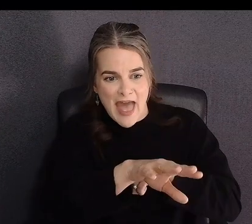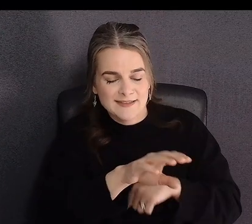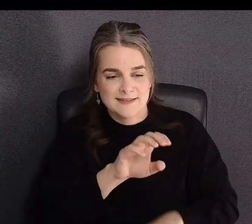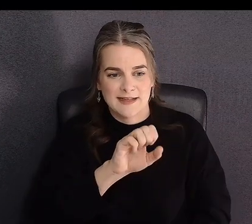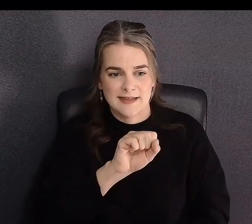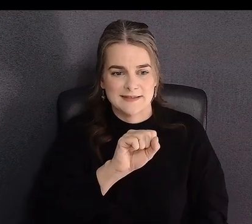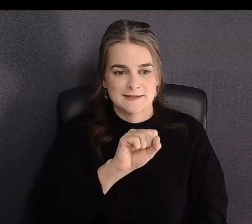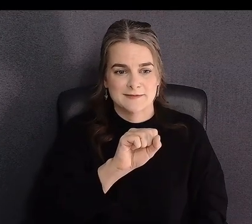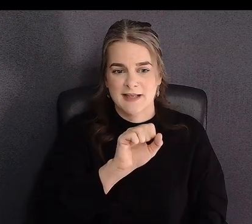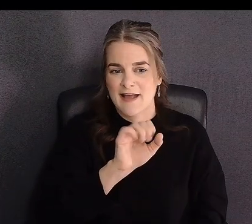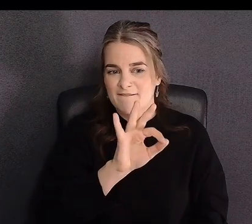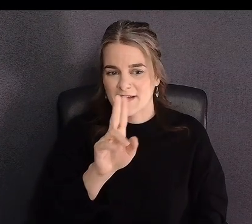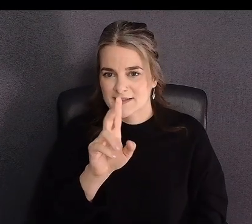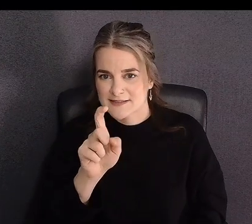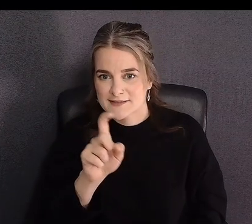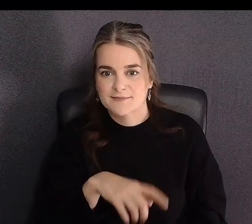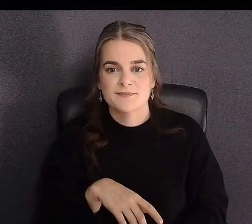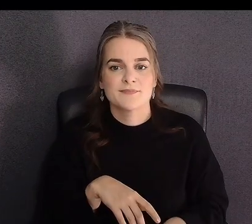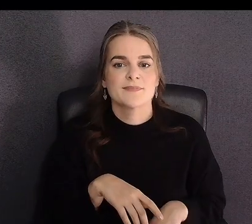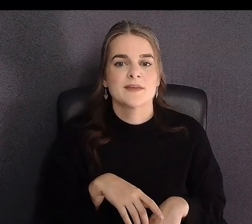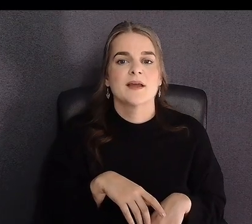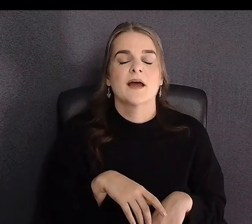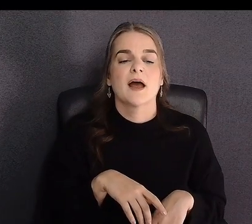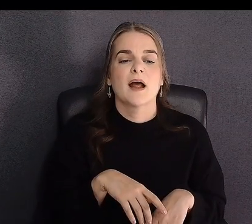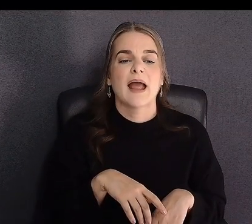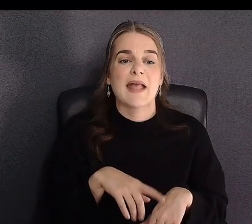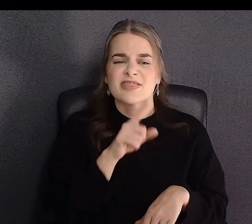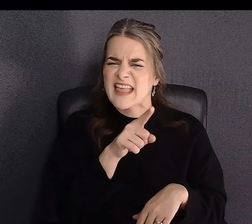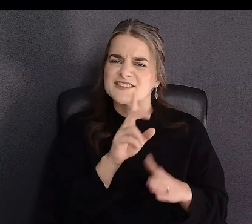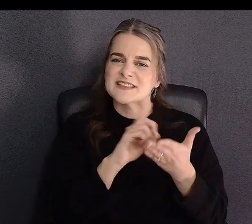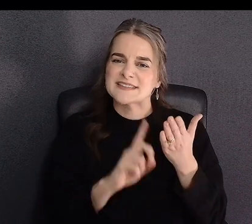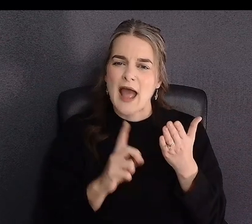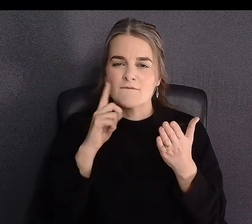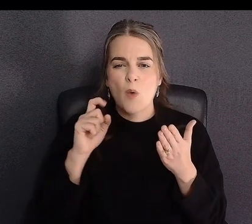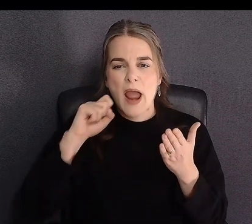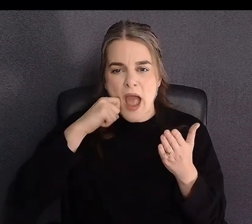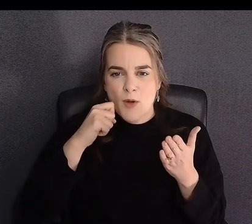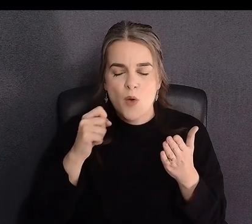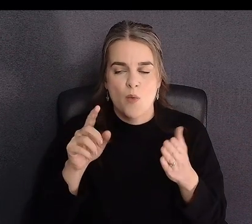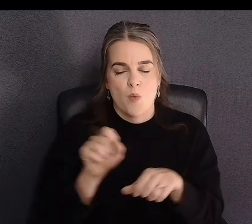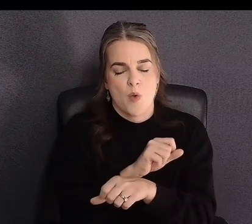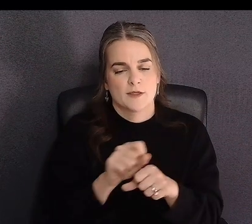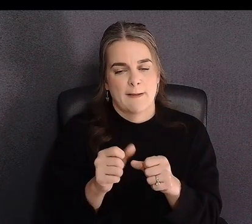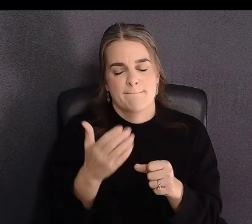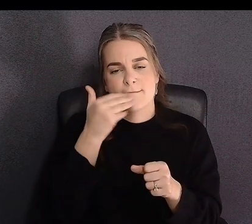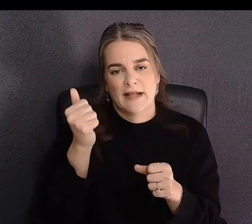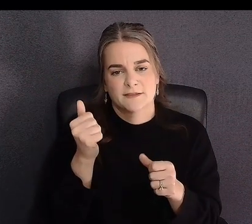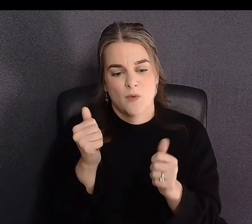And it was designed specifically for Apple products. So it does work best on an iPad with an Apple Pencil,